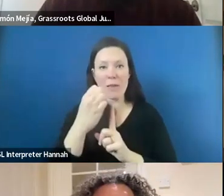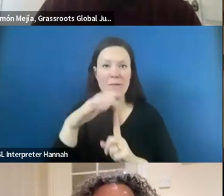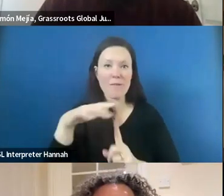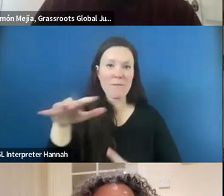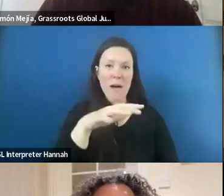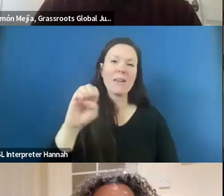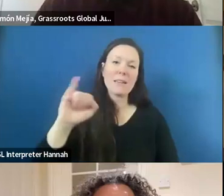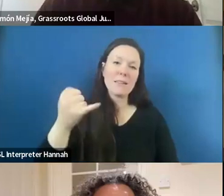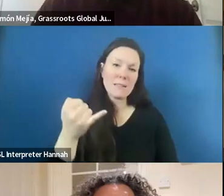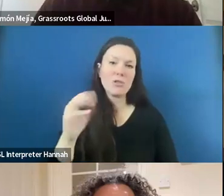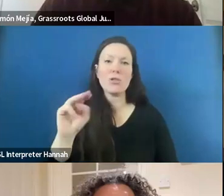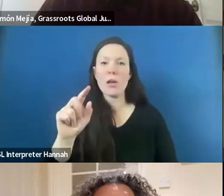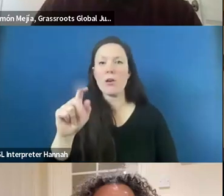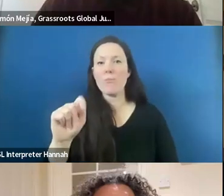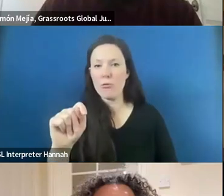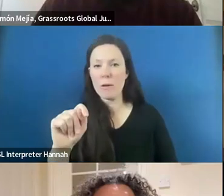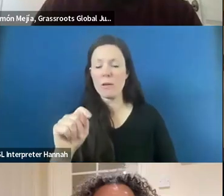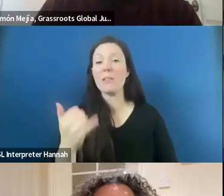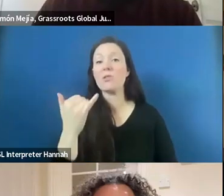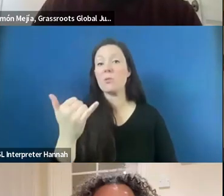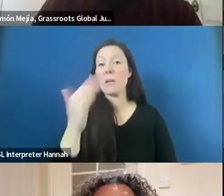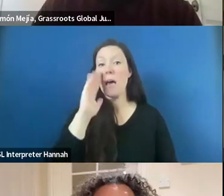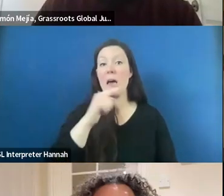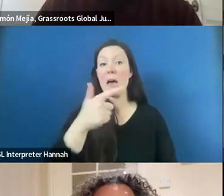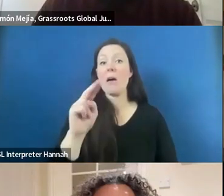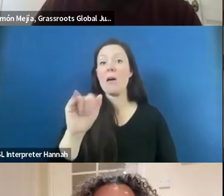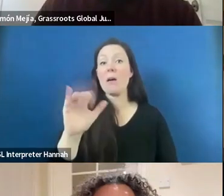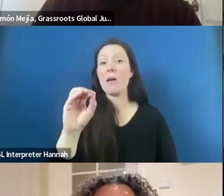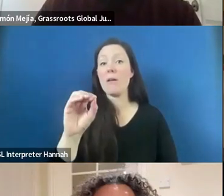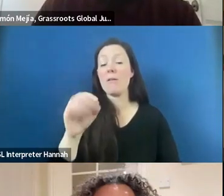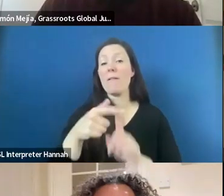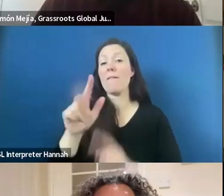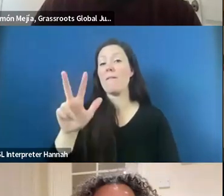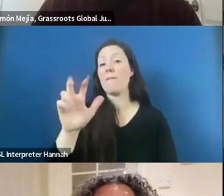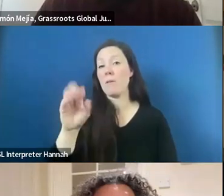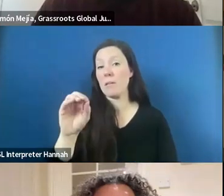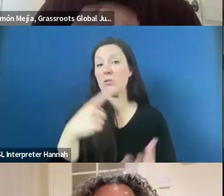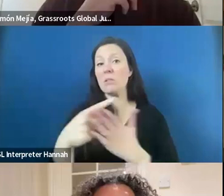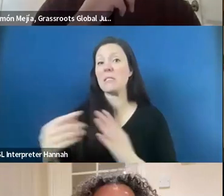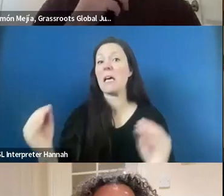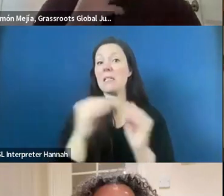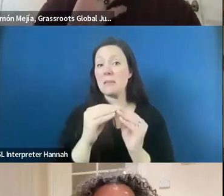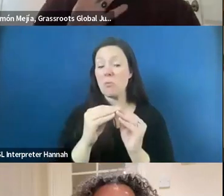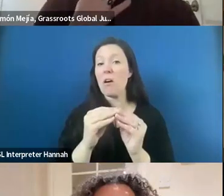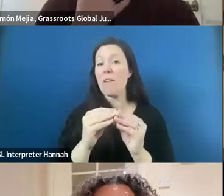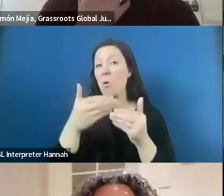And so with that, I'm going to throw it over to Nico from 350 to talk a little bit more about upcoming actions and upcoming